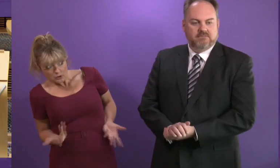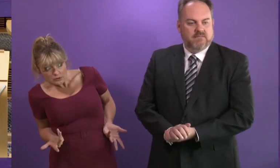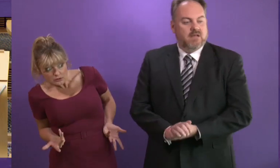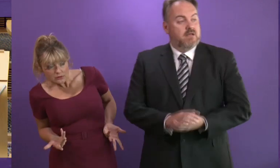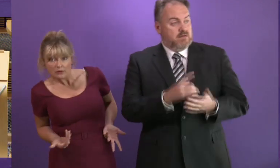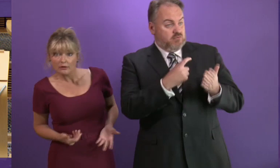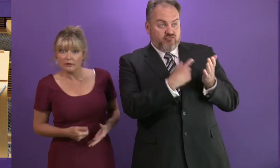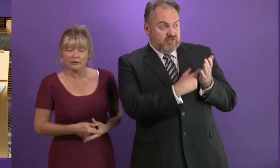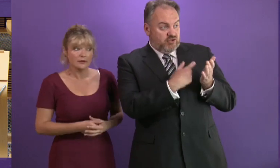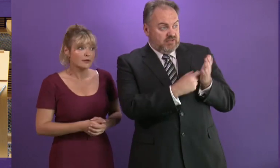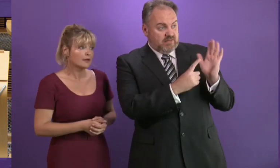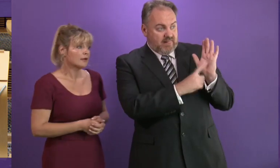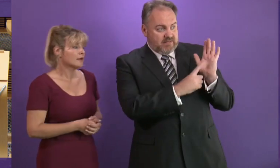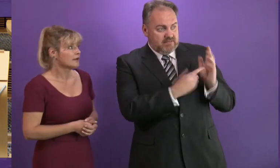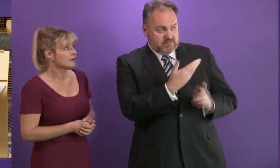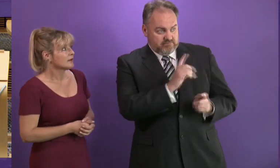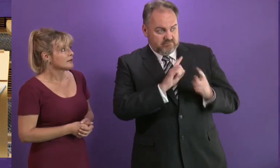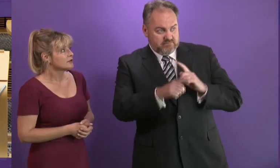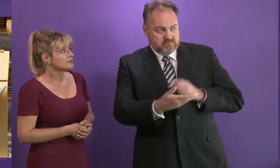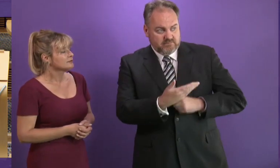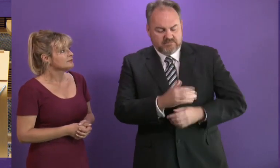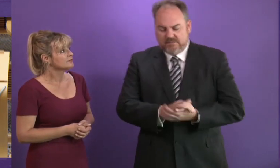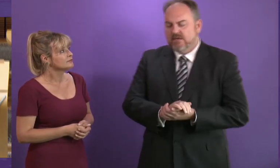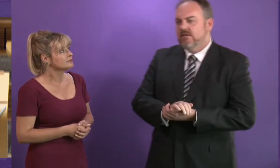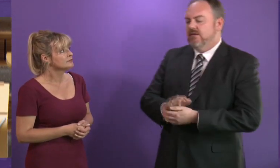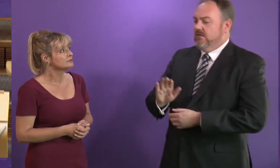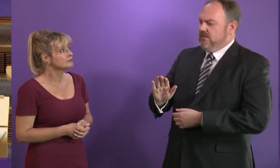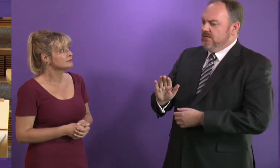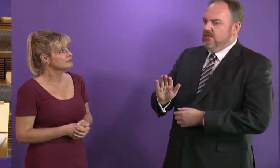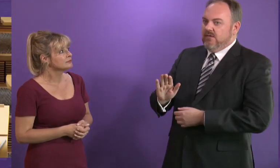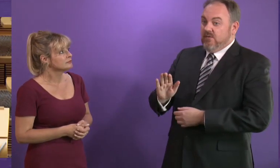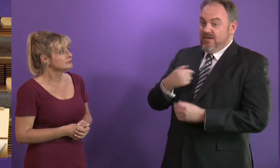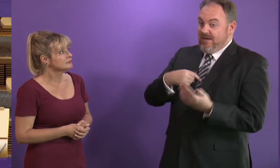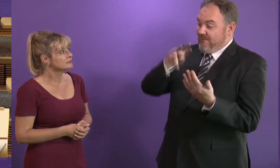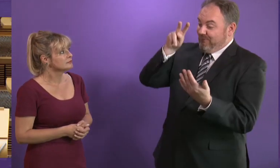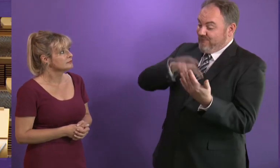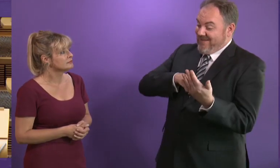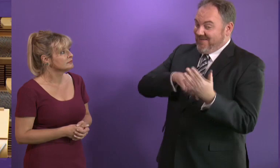I have not only read the report; I have also been listening to what people who work in